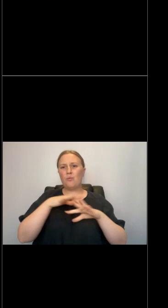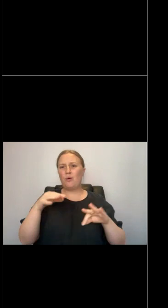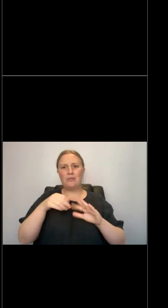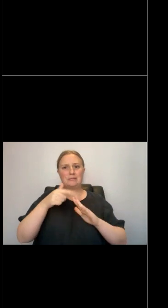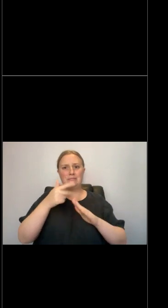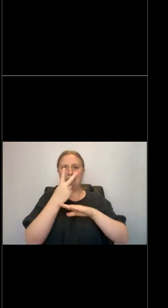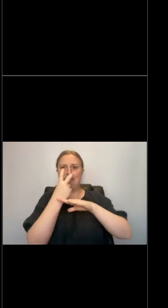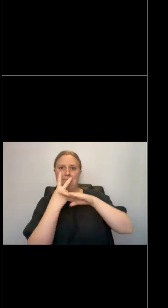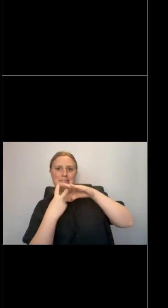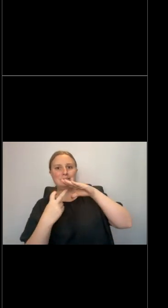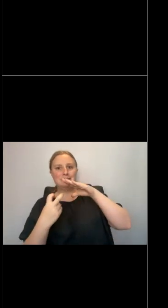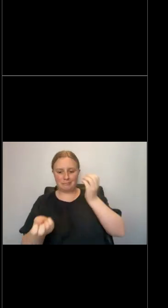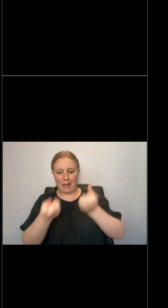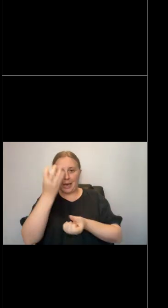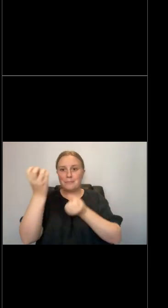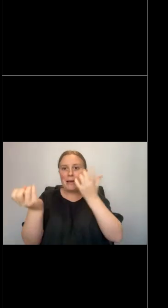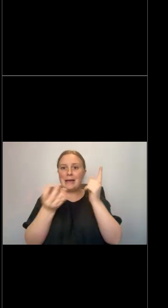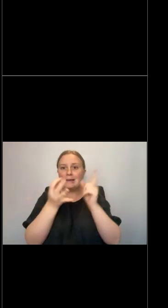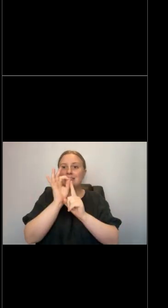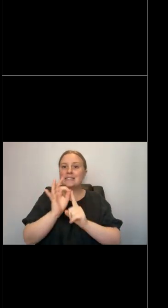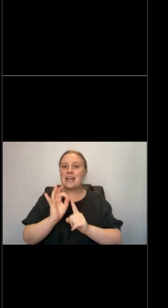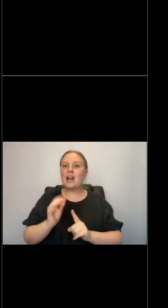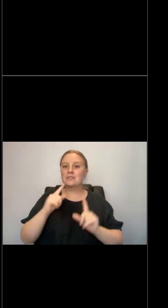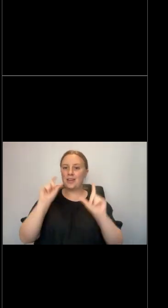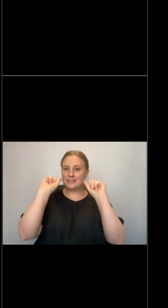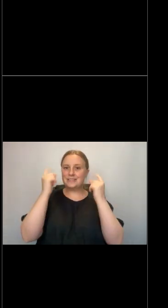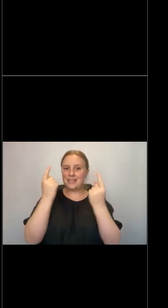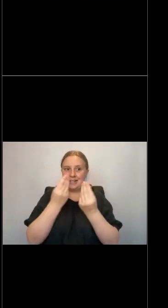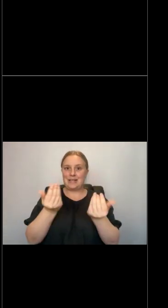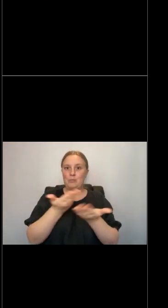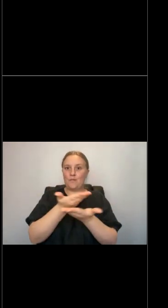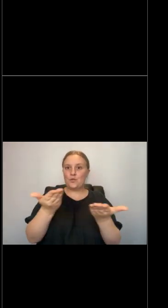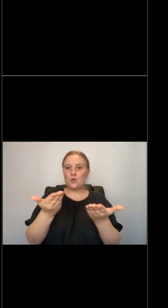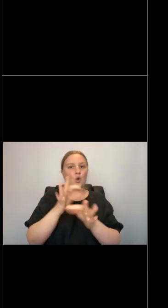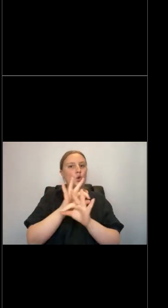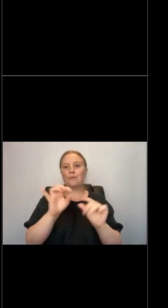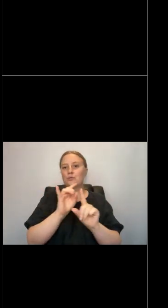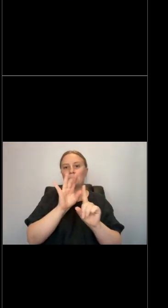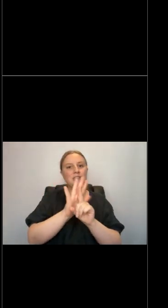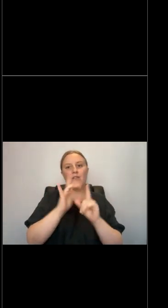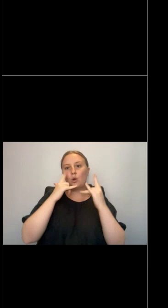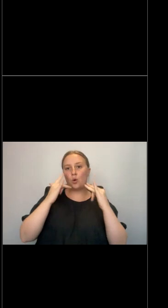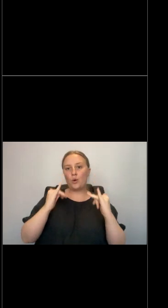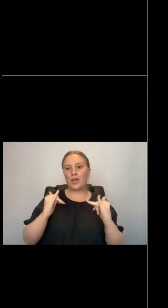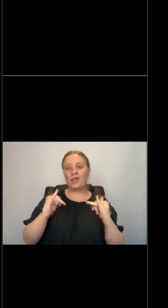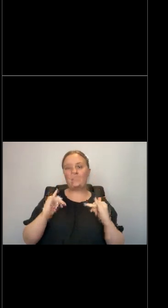some of you are not lawyers and I really just want to provide a general overview for those of you who are not familiar